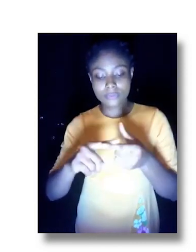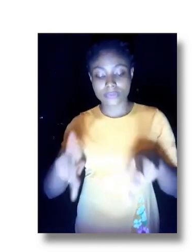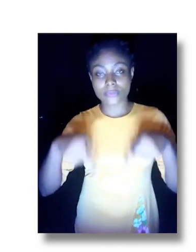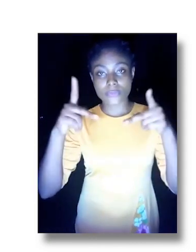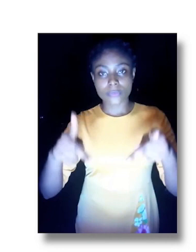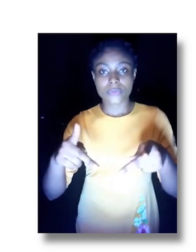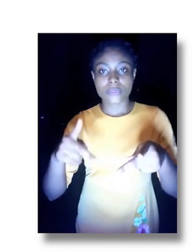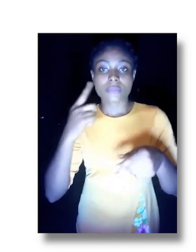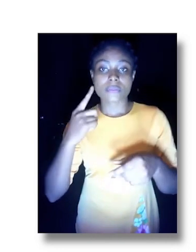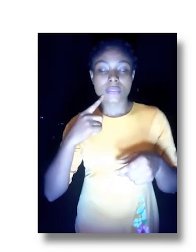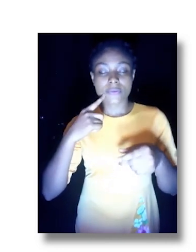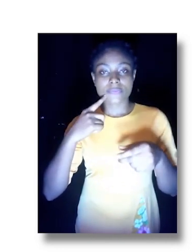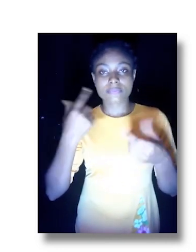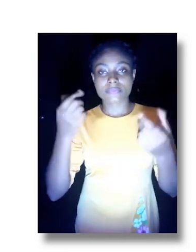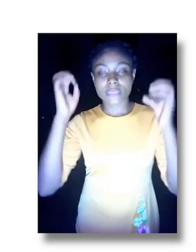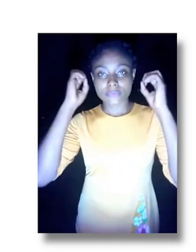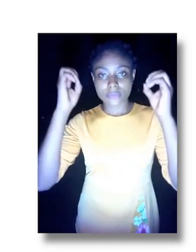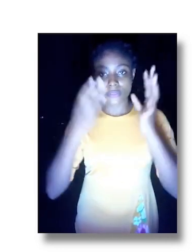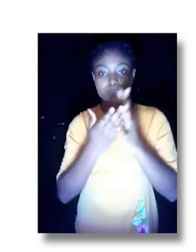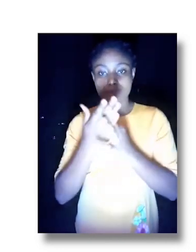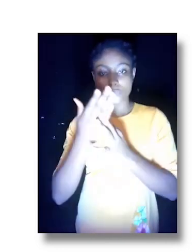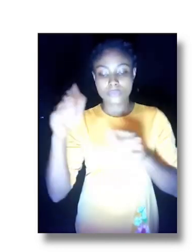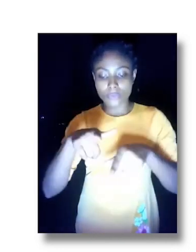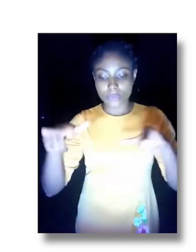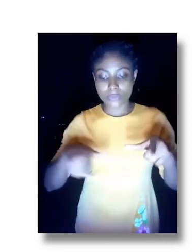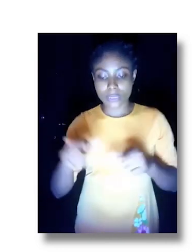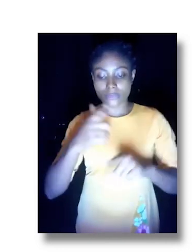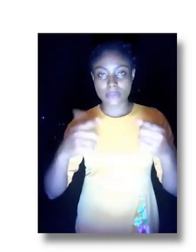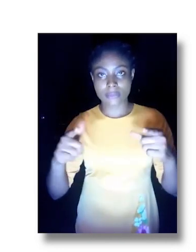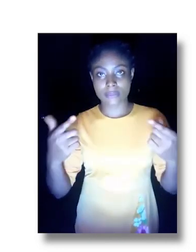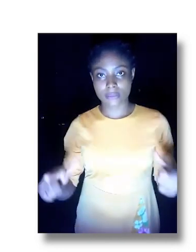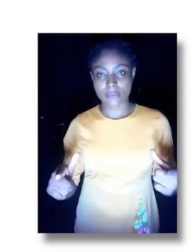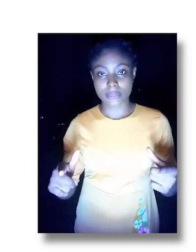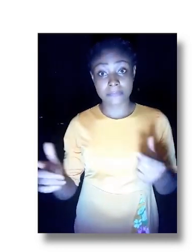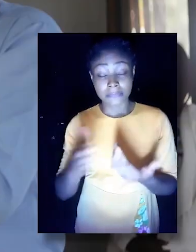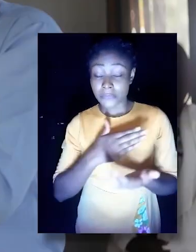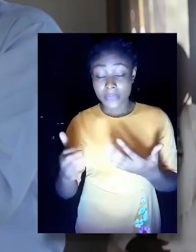we have continued to promote Deaf literacy through indigenous signed languages.